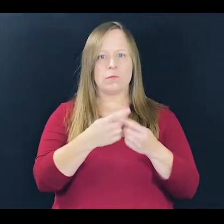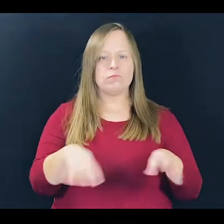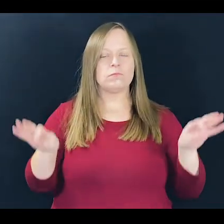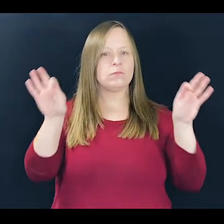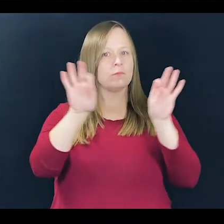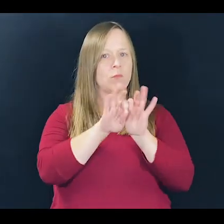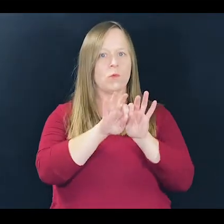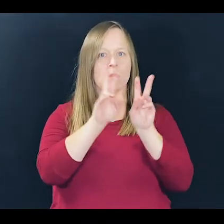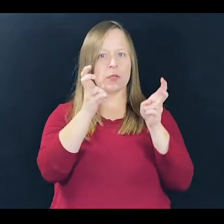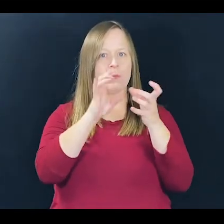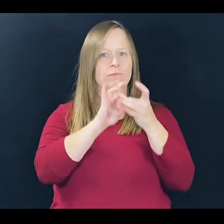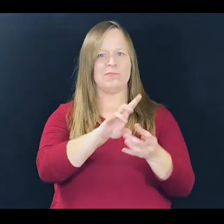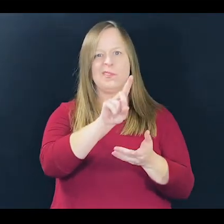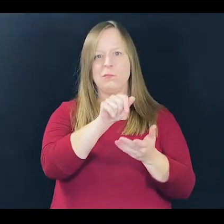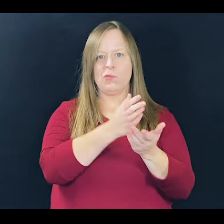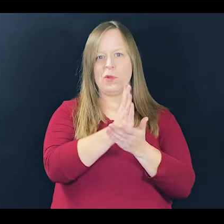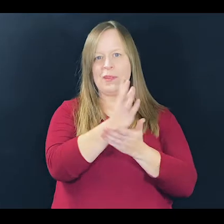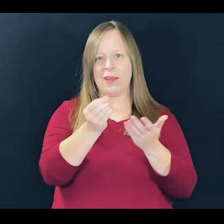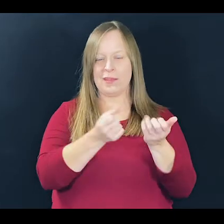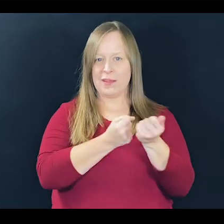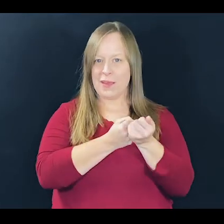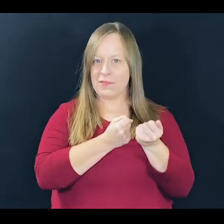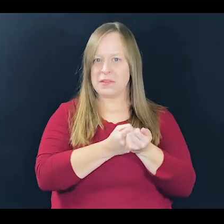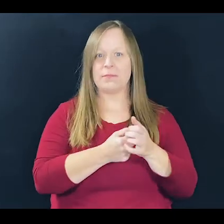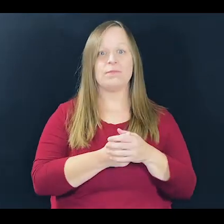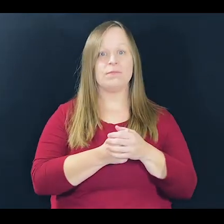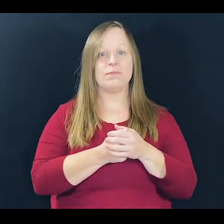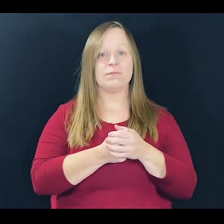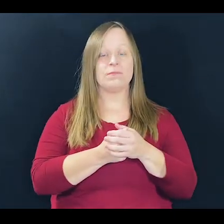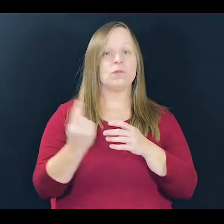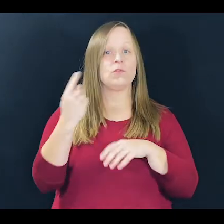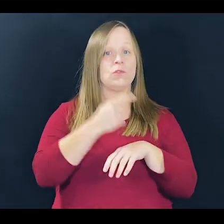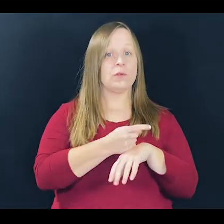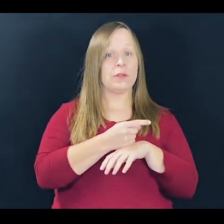most relevant topics regarding disability rights and advocacy. Today, we